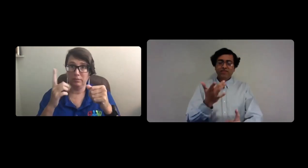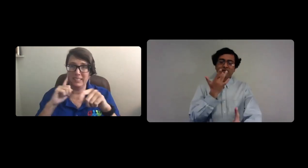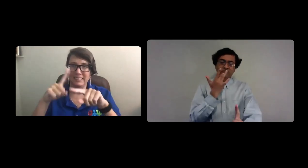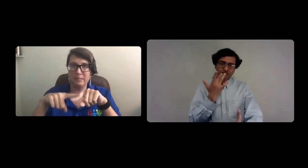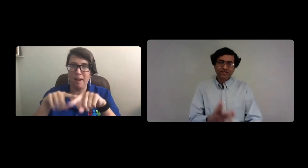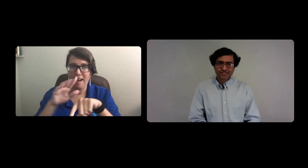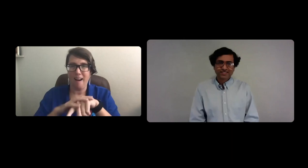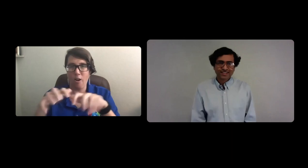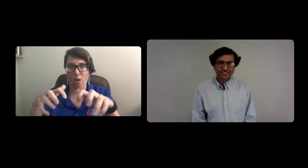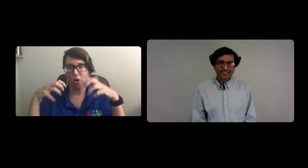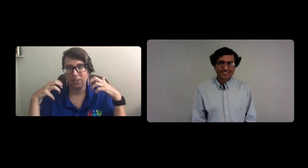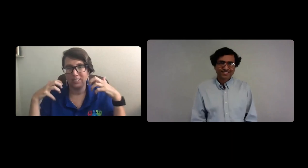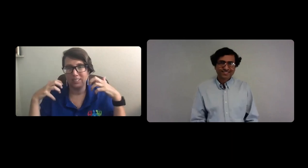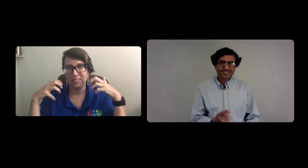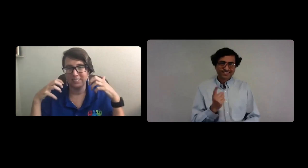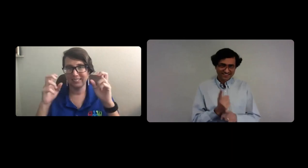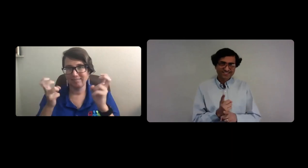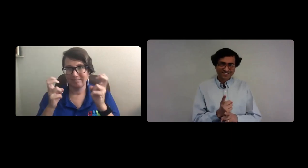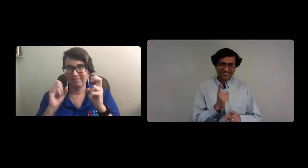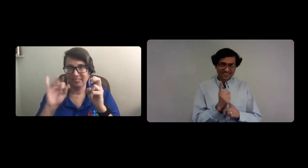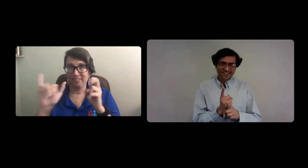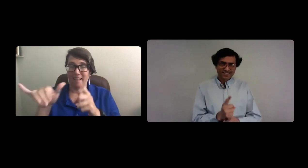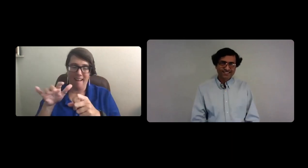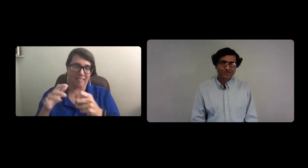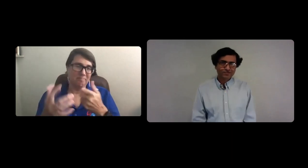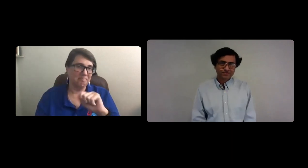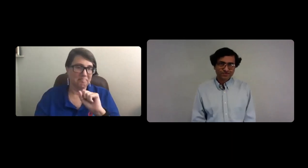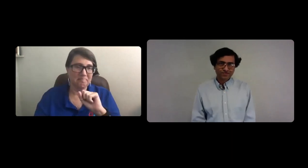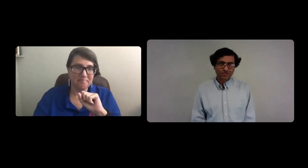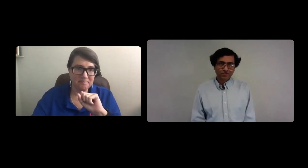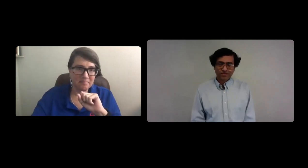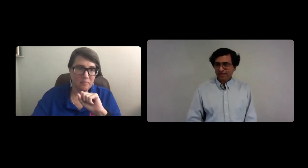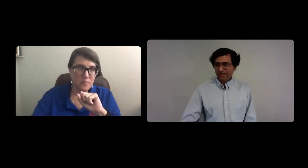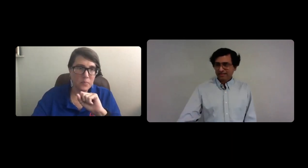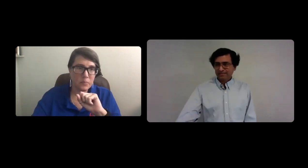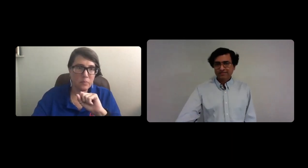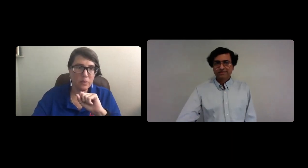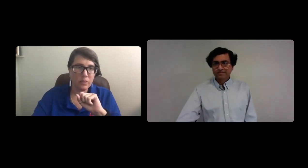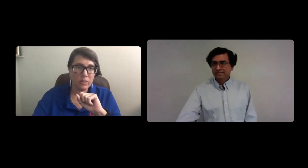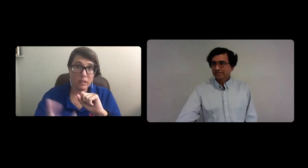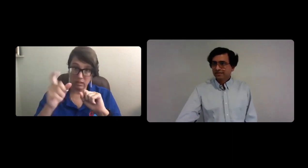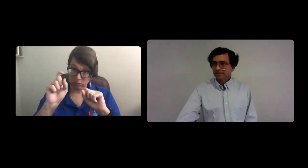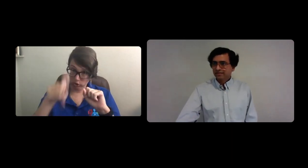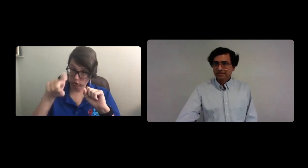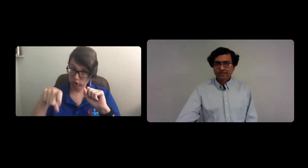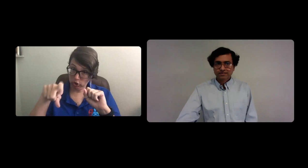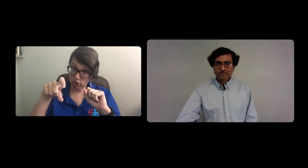Would that include cued speech? If the student was a cued speech user, certainly. Right.